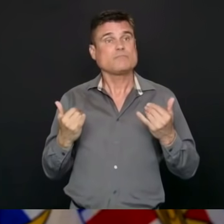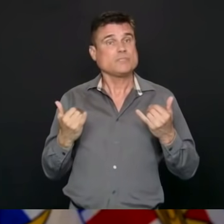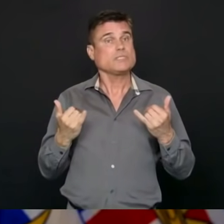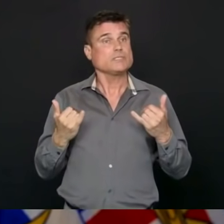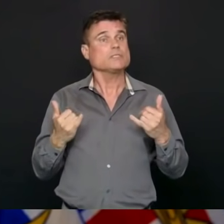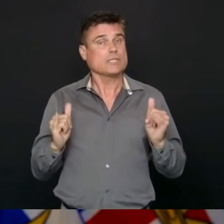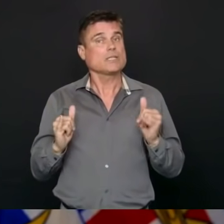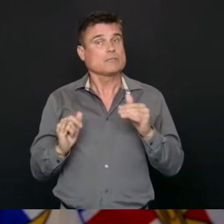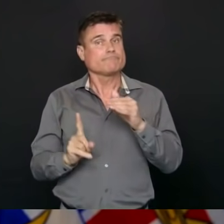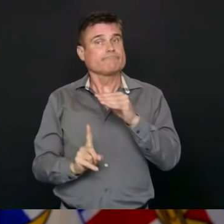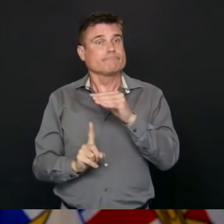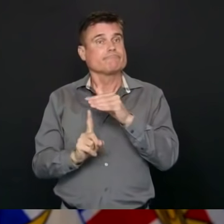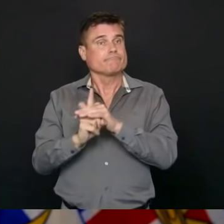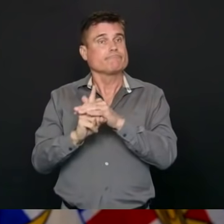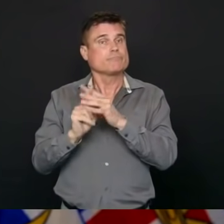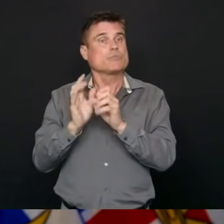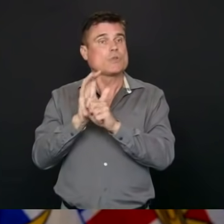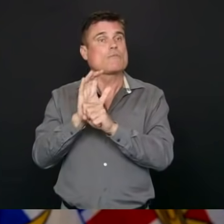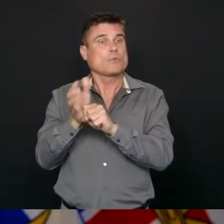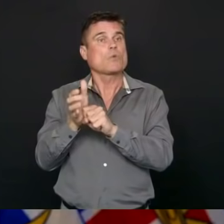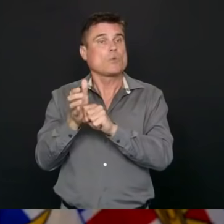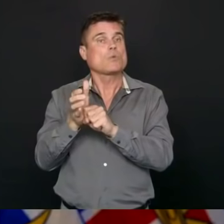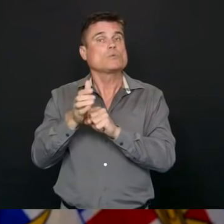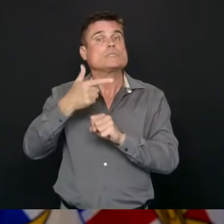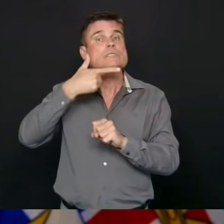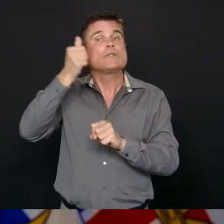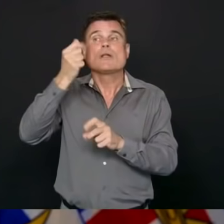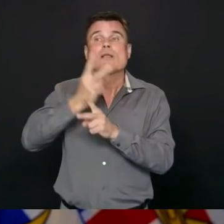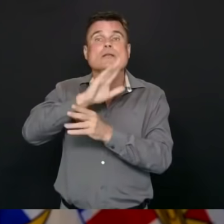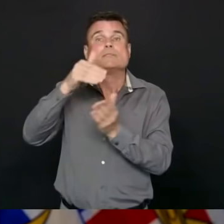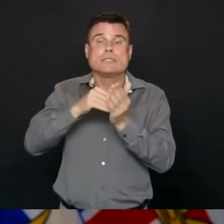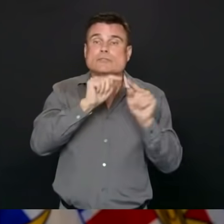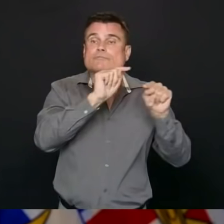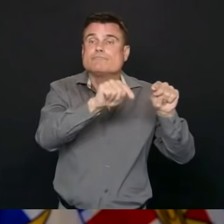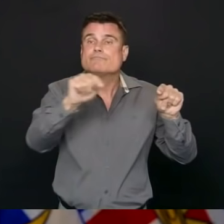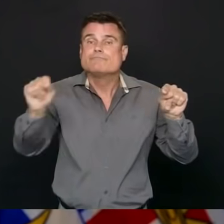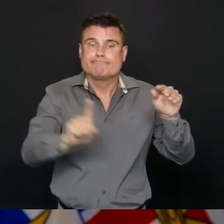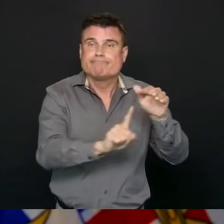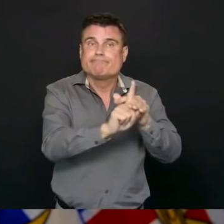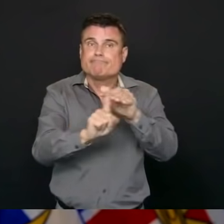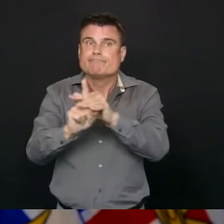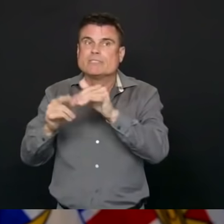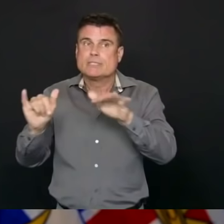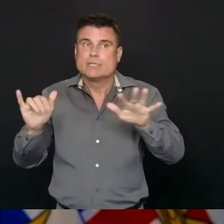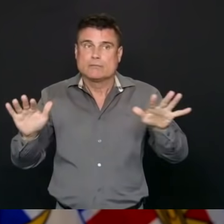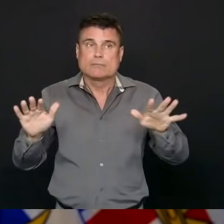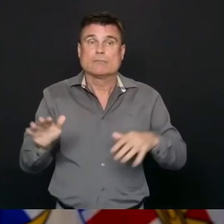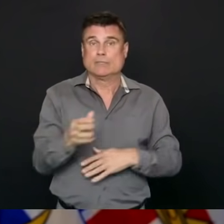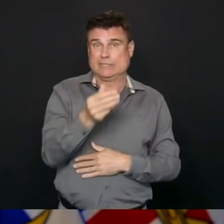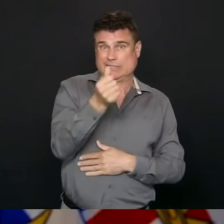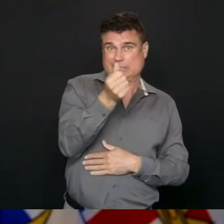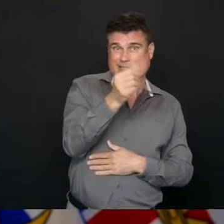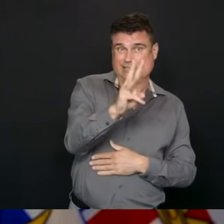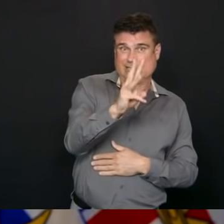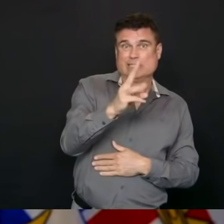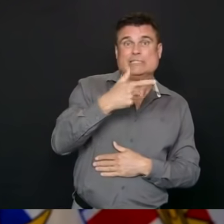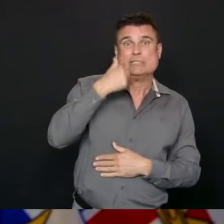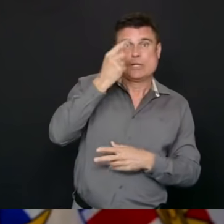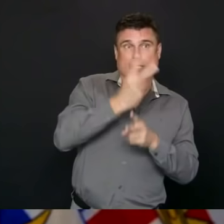We continue to have breaks in long-term assisted care living, there are no new outbreaks and we have